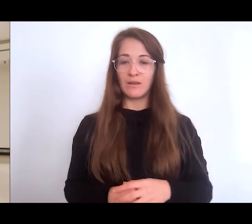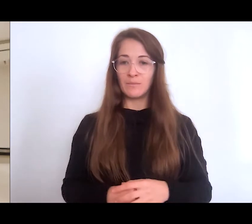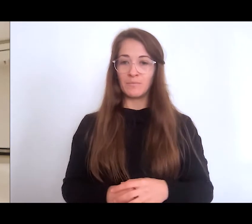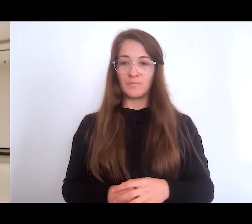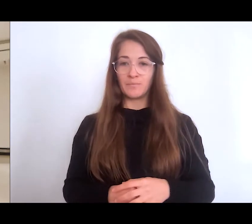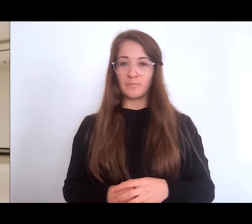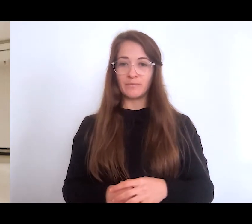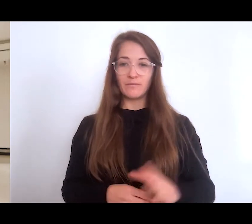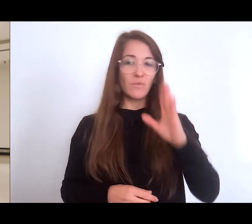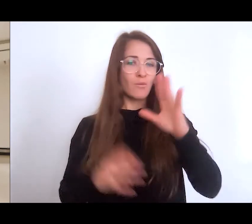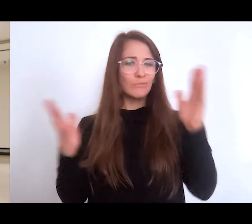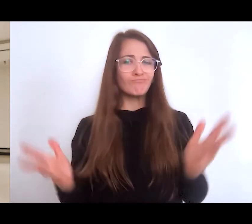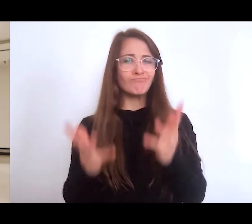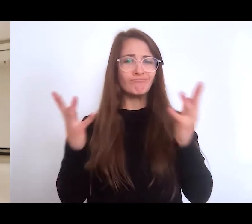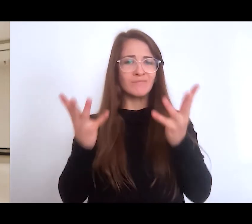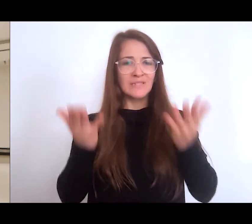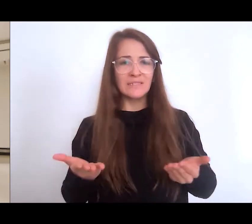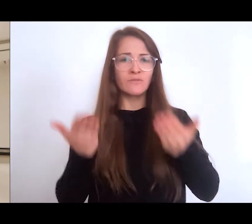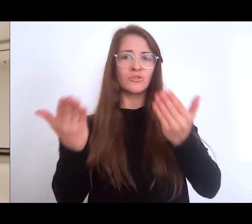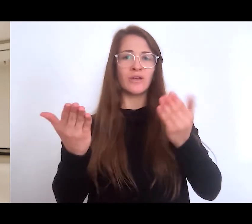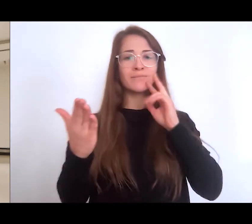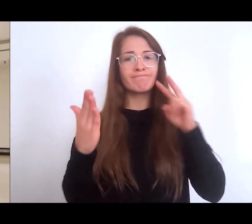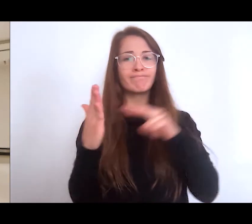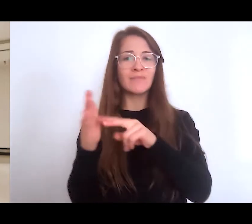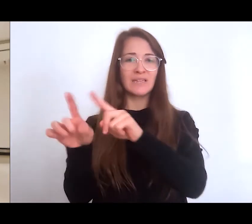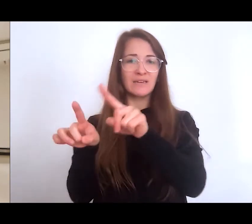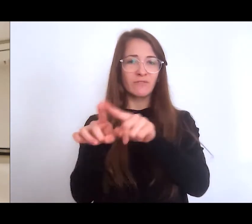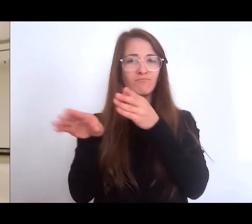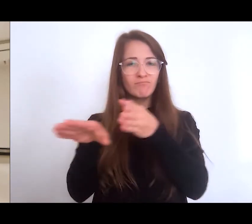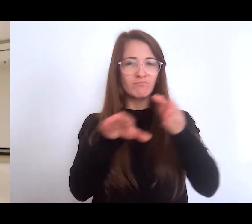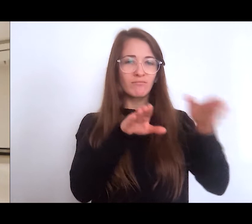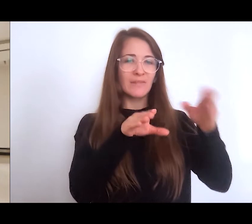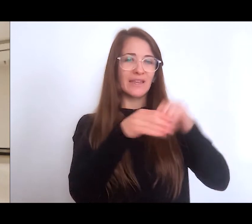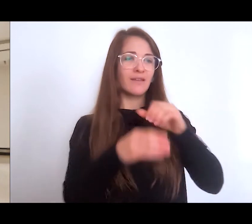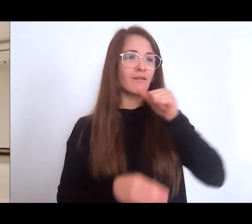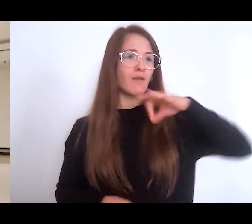COMMUNICATIONS OR MARKETING PROGRAMS RIGHT NOW, I WOULD ENCOURAGE THEM TO LOOK AT